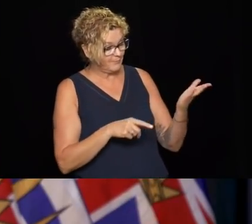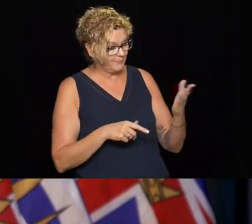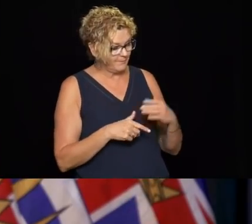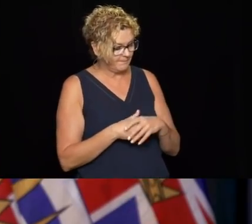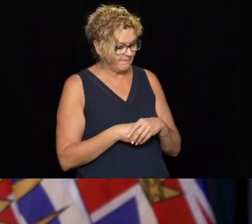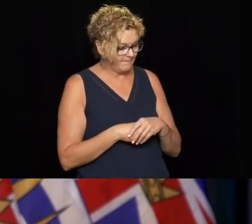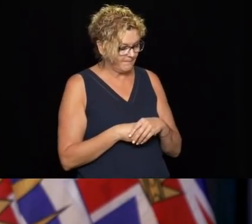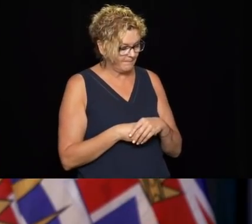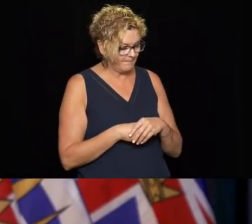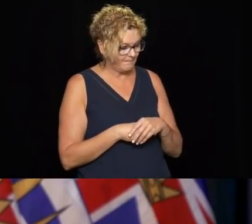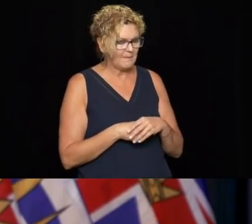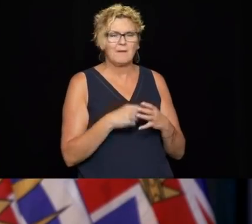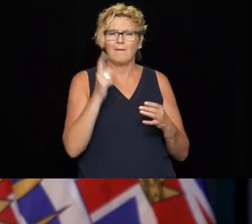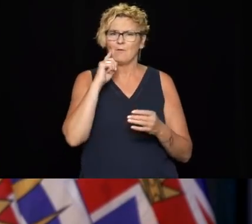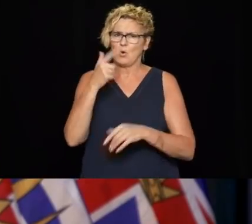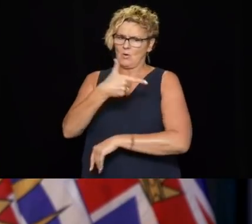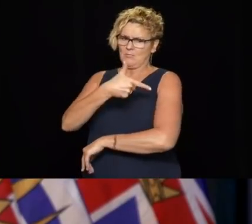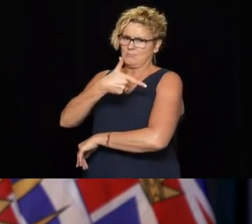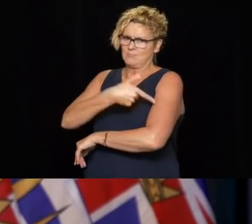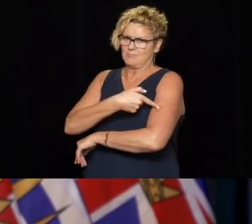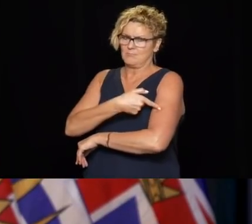Just asking one little heat